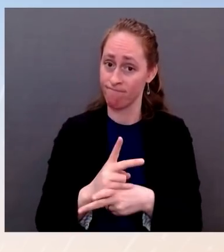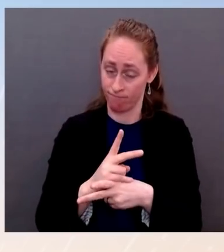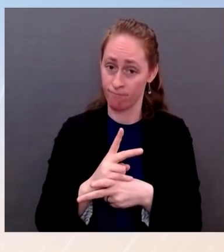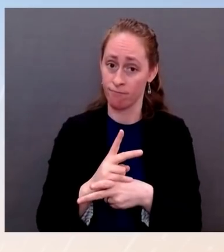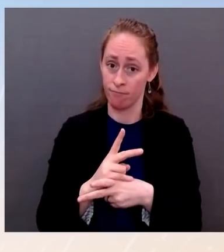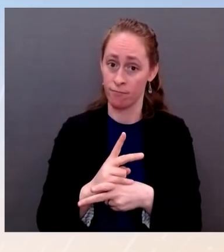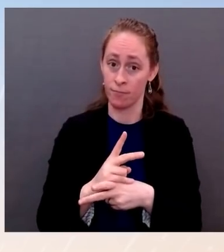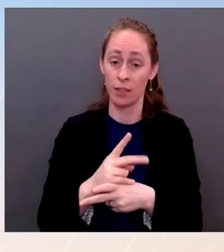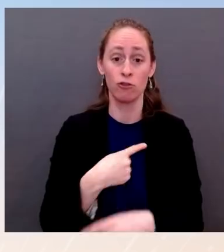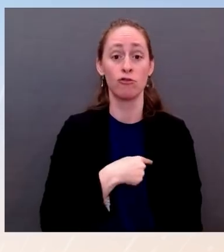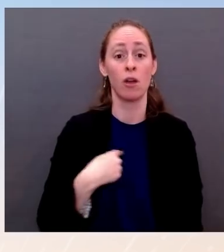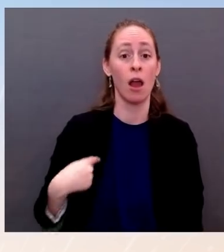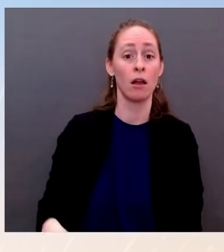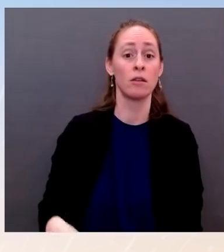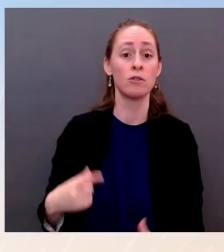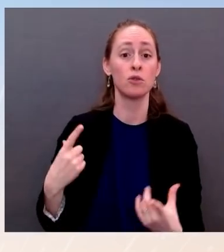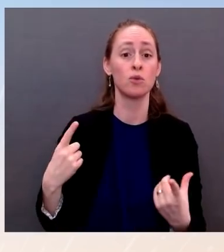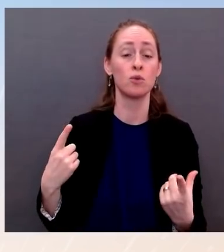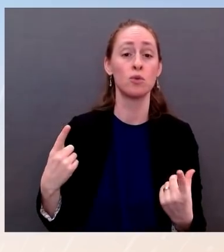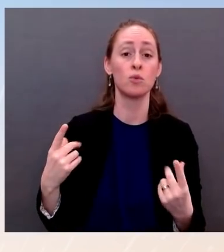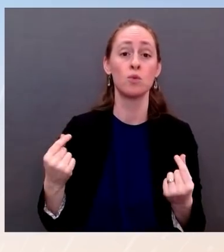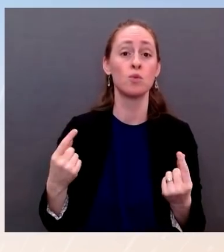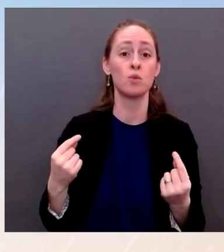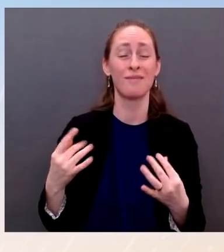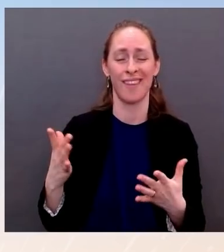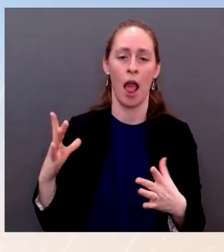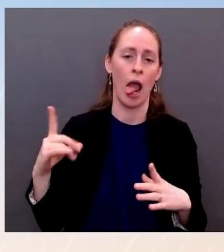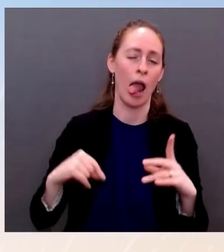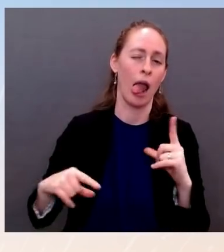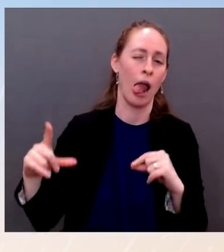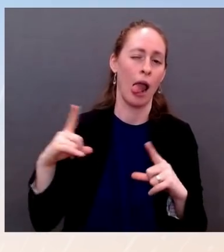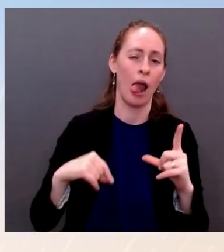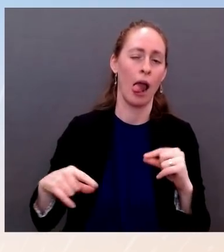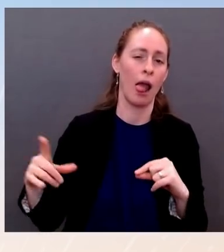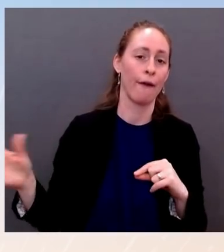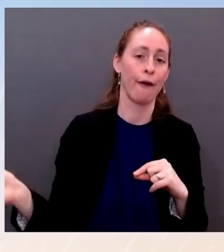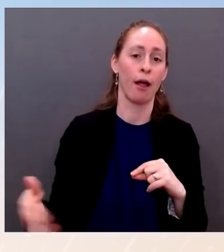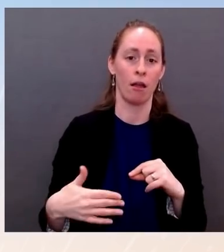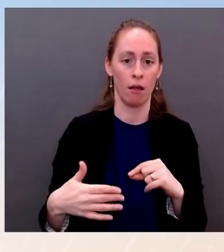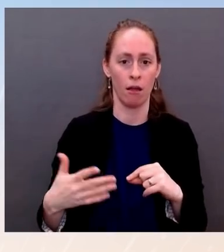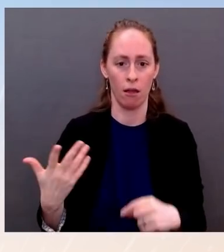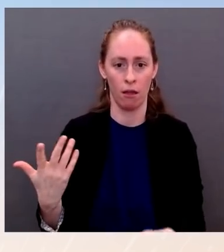for no justified reason -- I believe that China will ultimately come to suffer consequences